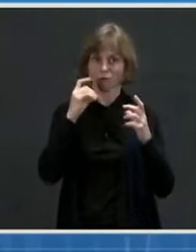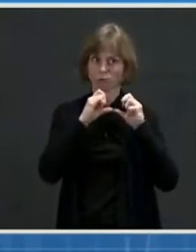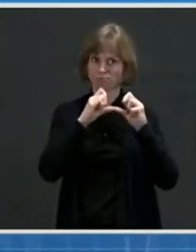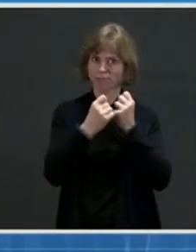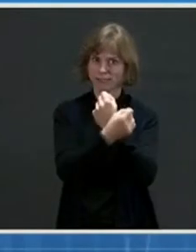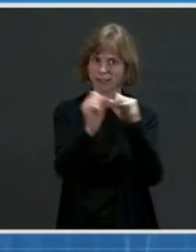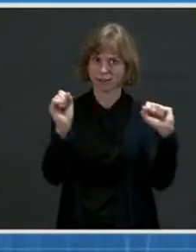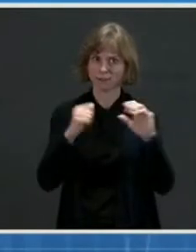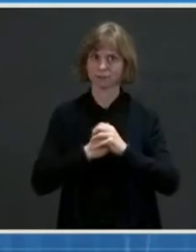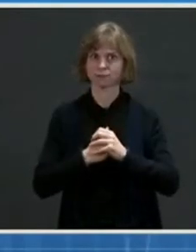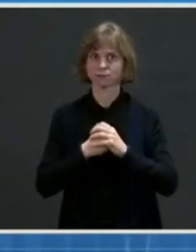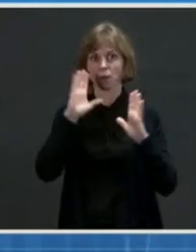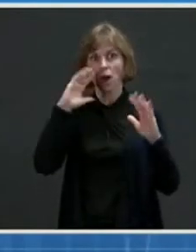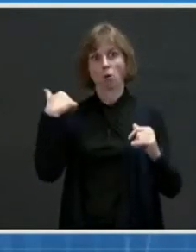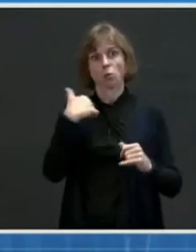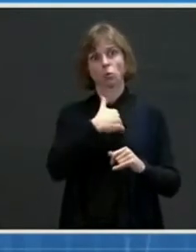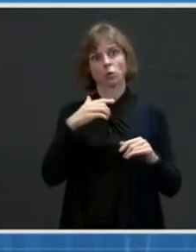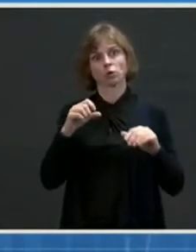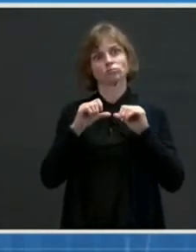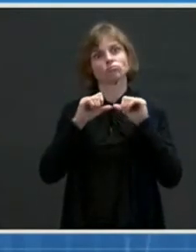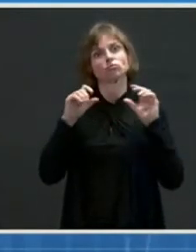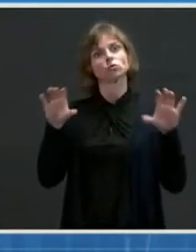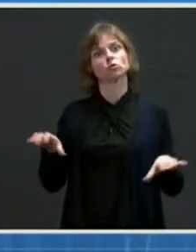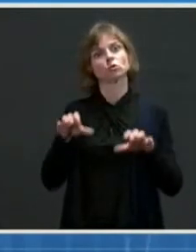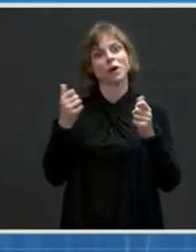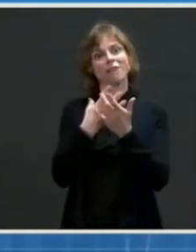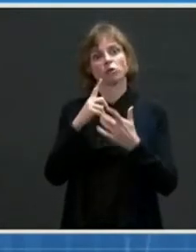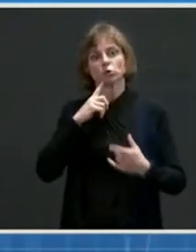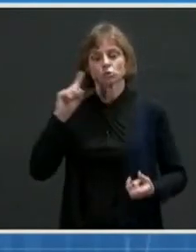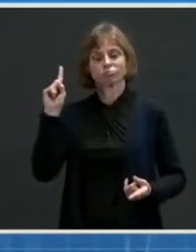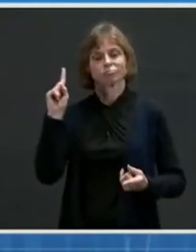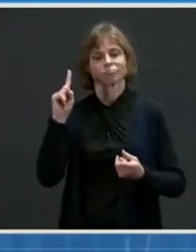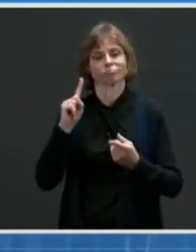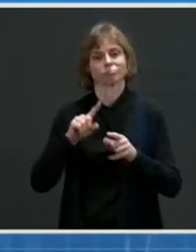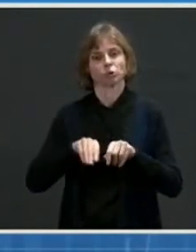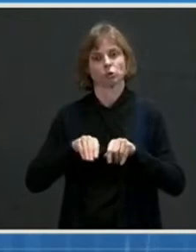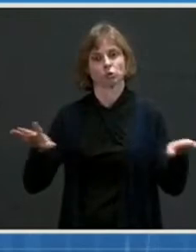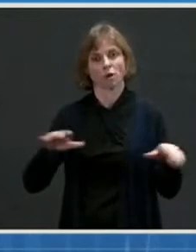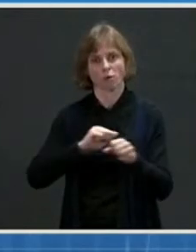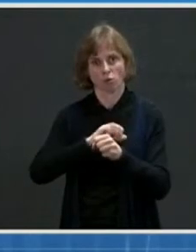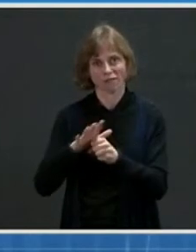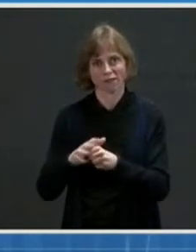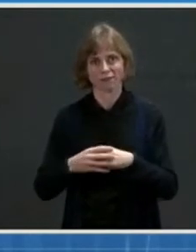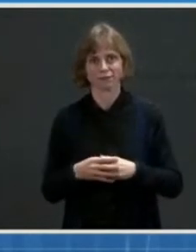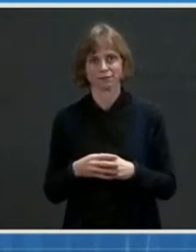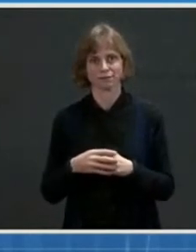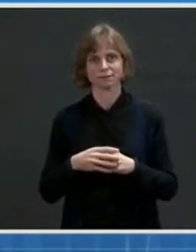I HOPE THESE FINDINGS SERVE AS A CATALYST TO EACH OF US TO CONTINUE TO DO OUR PART TO